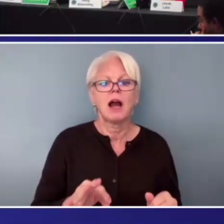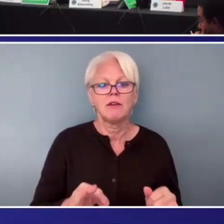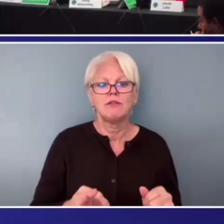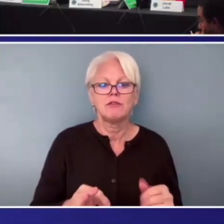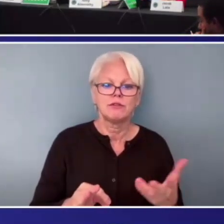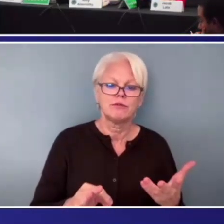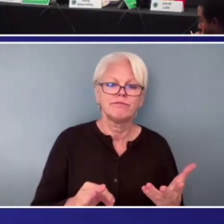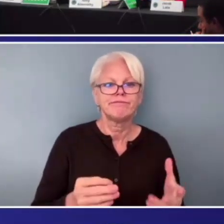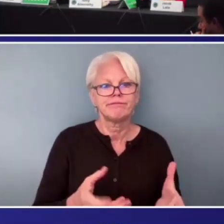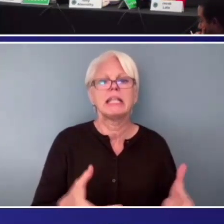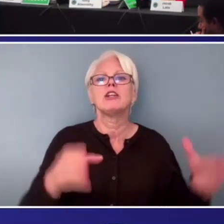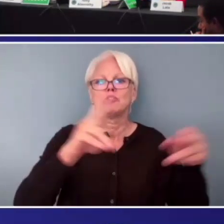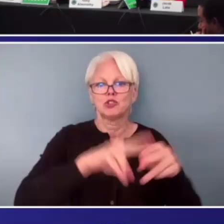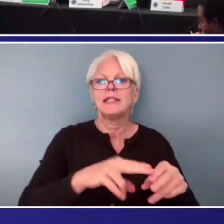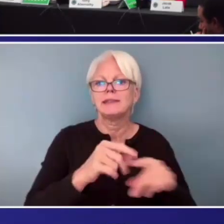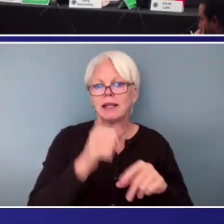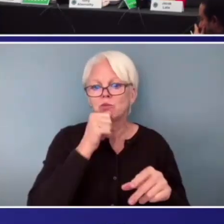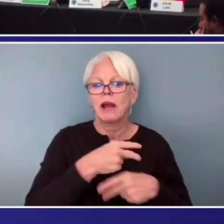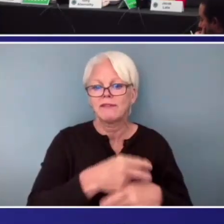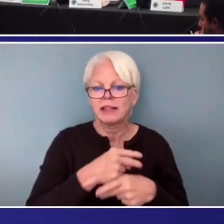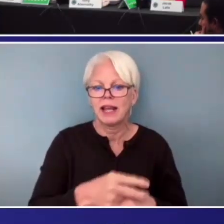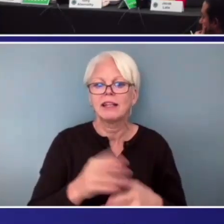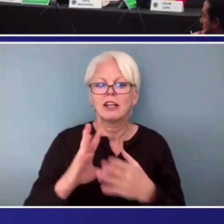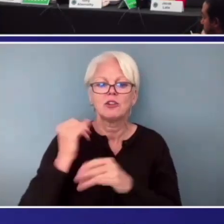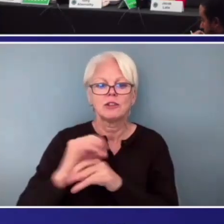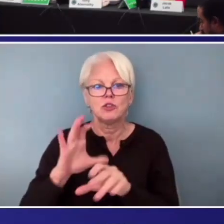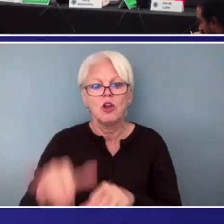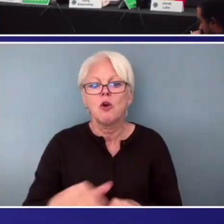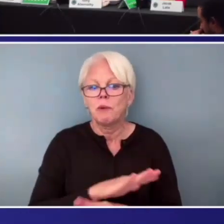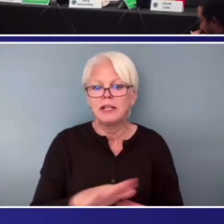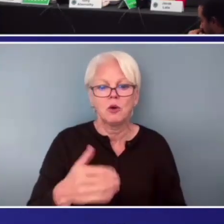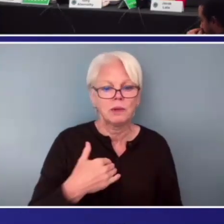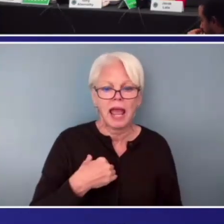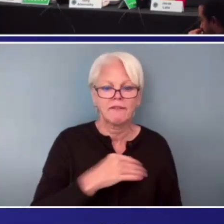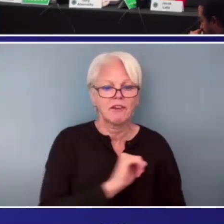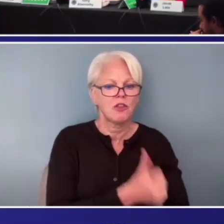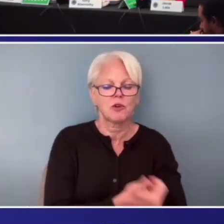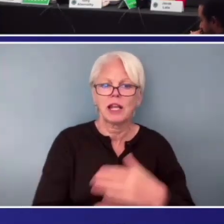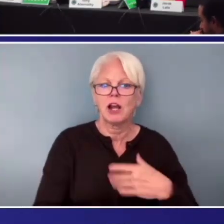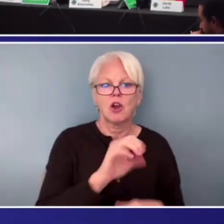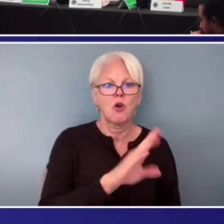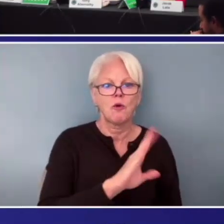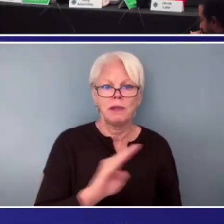We don't have authority either under the OBB or more generally, really to foreclose a student borrower's ability to, you know,